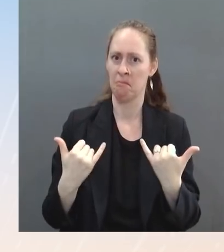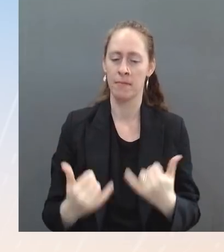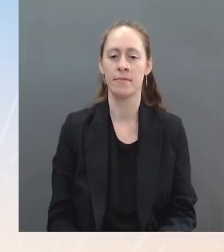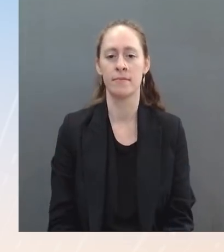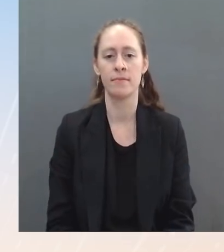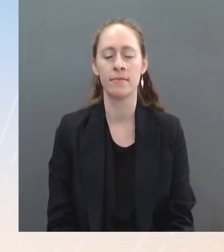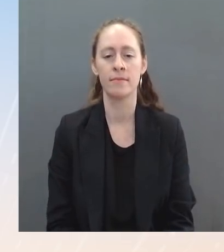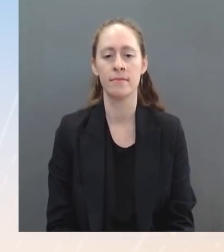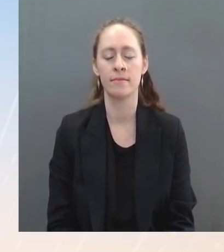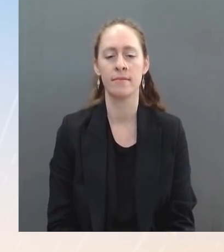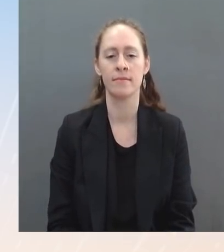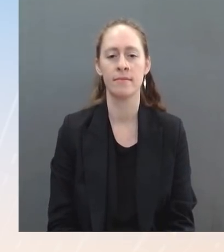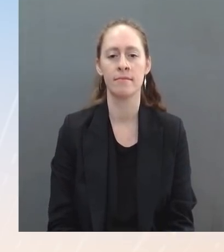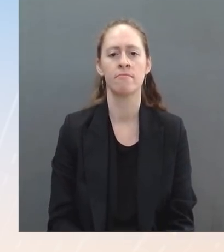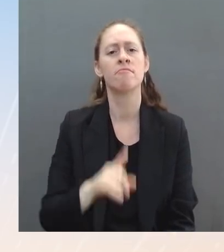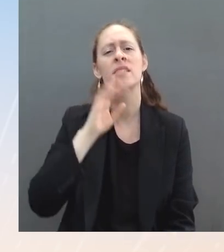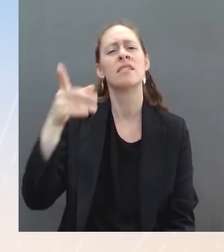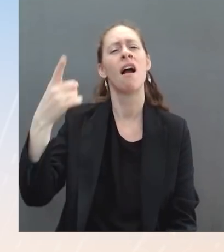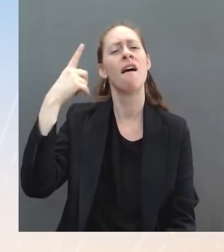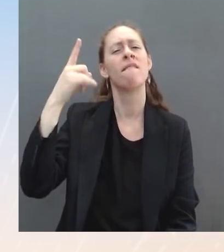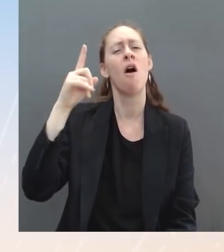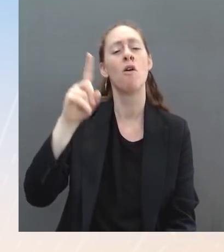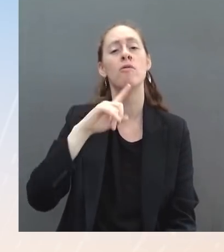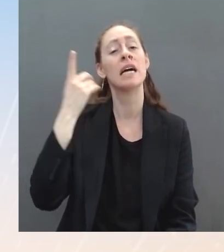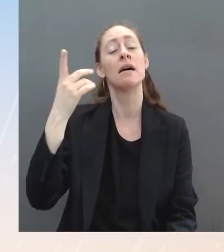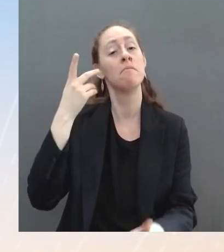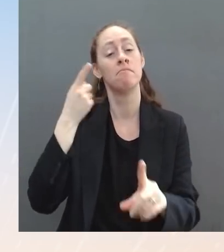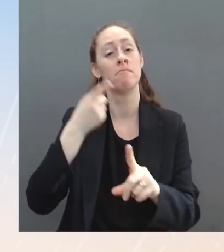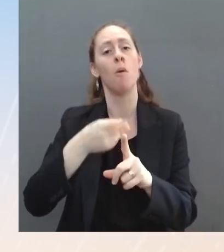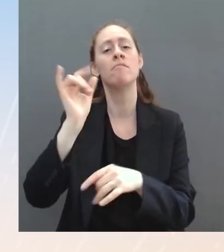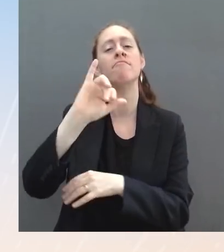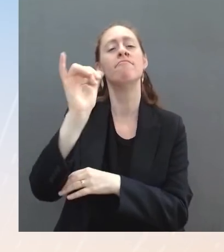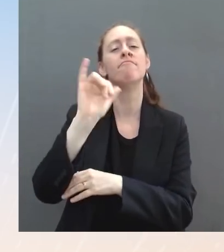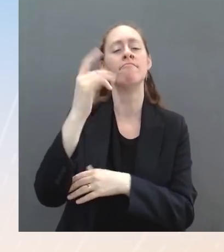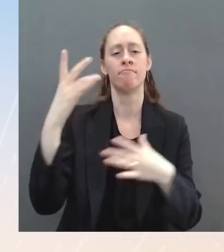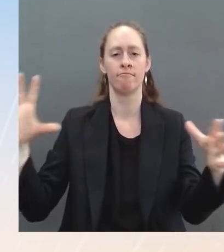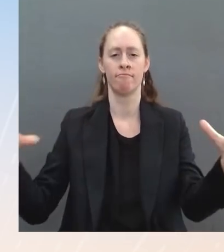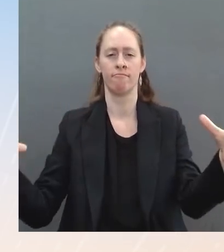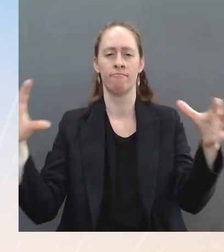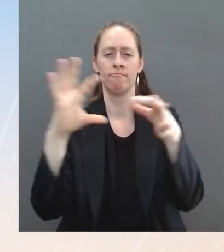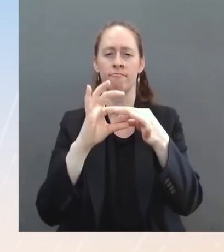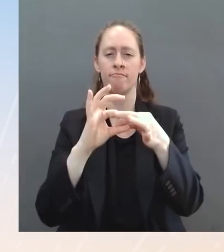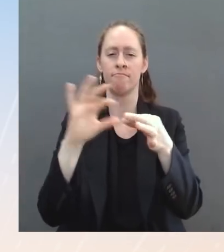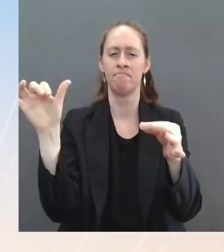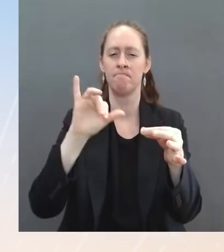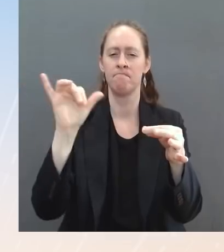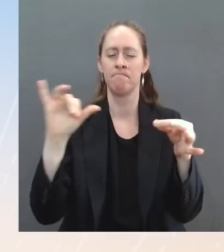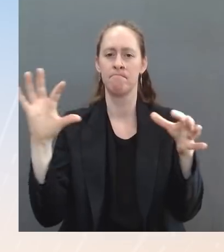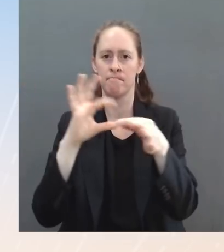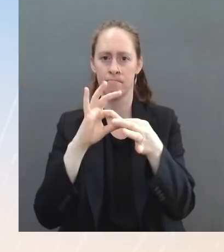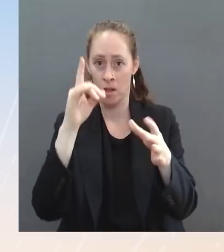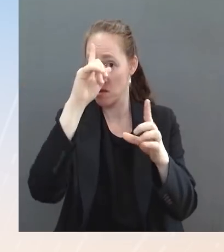and expect U.S. production to come back online. The -- most estimates based on commit- --